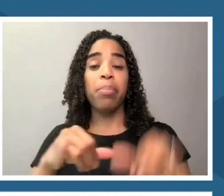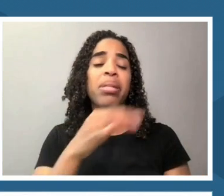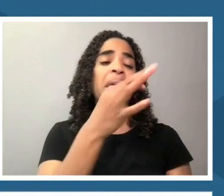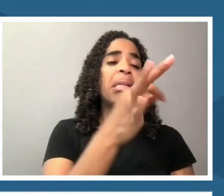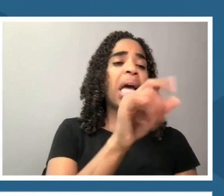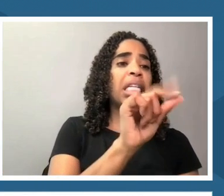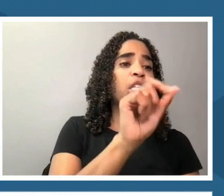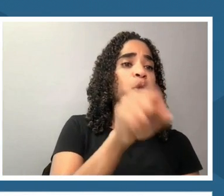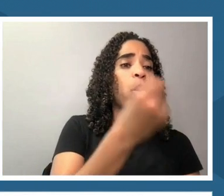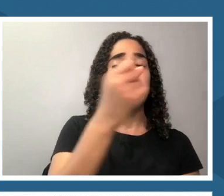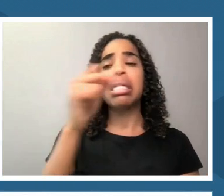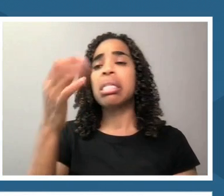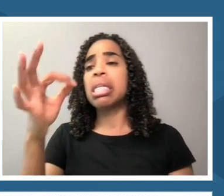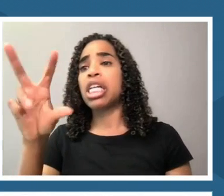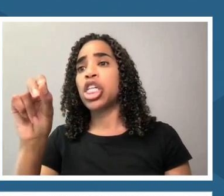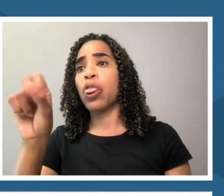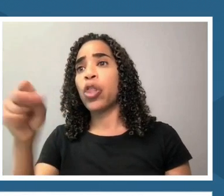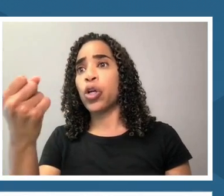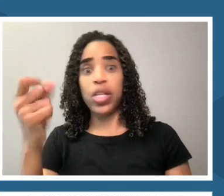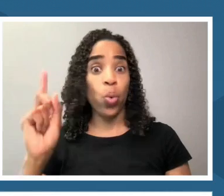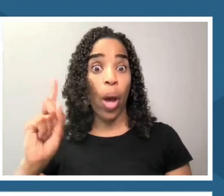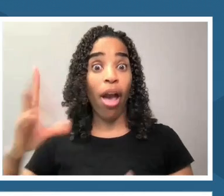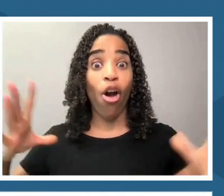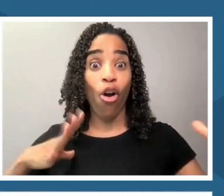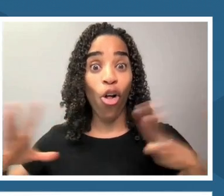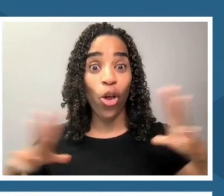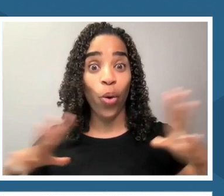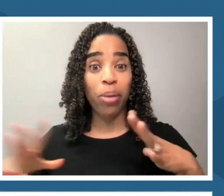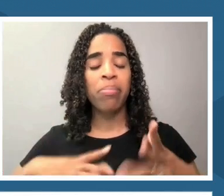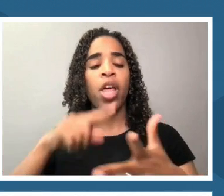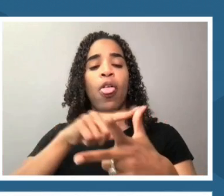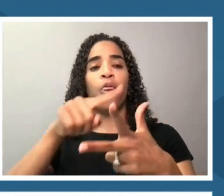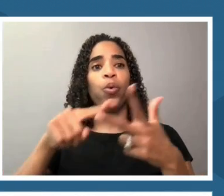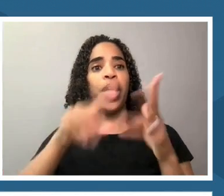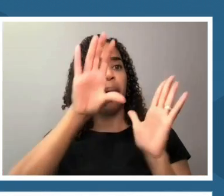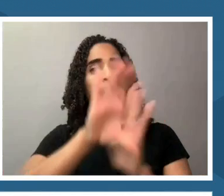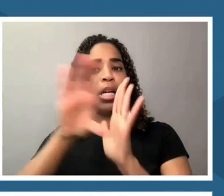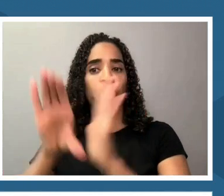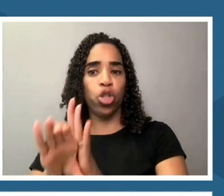moving forward in time these three images are movie posters